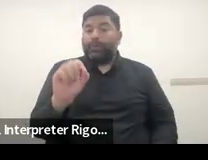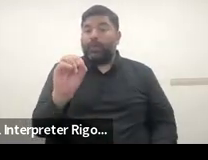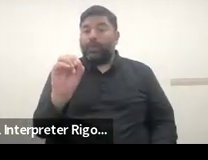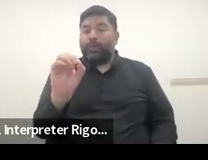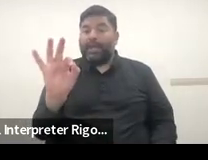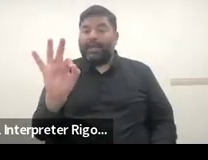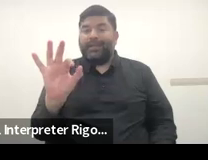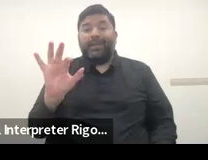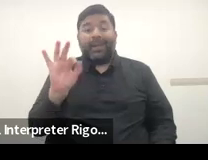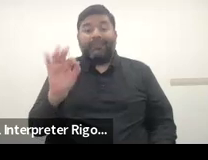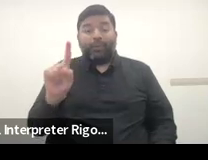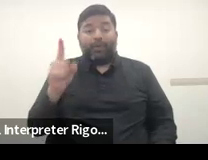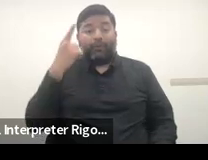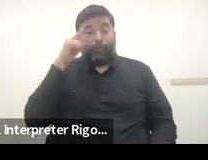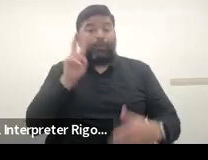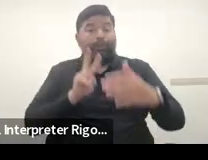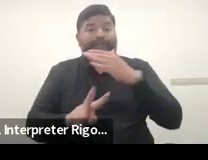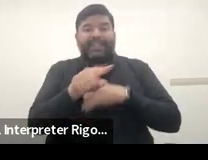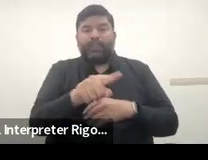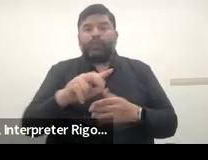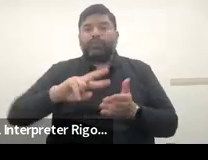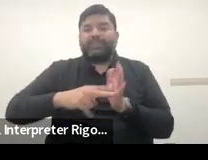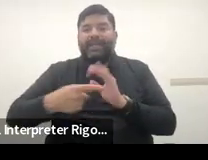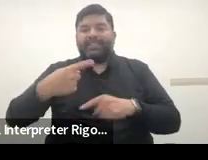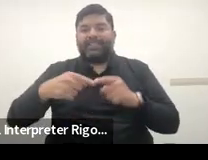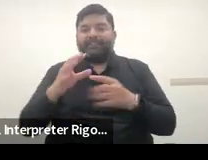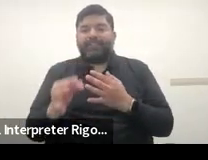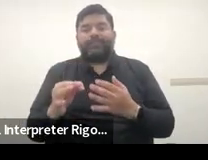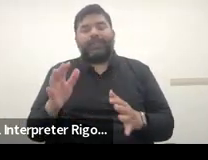for predicting the semantic features. And I put this on the wrong slide but these are the